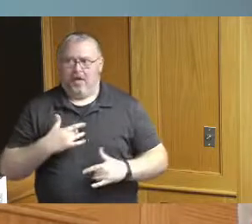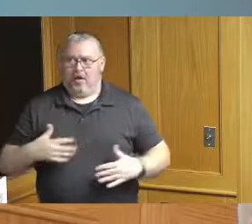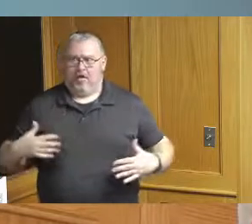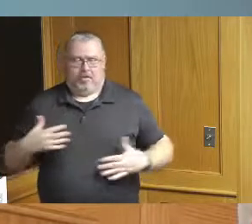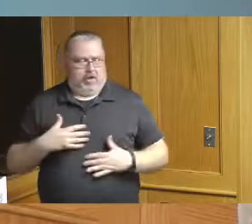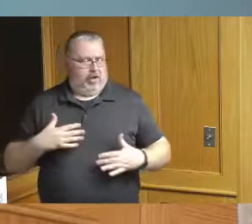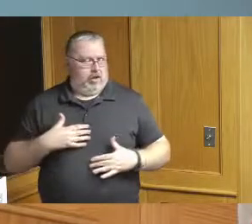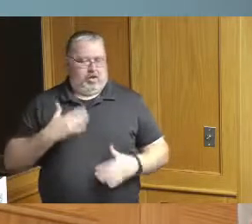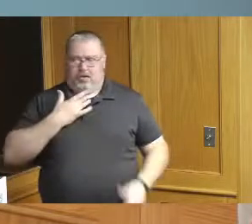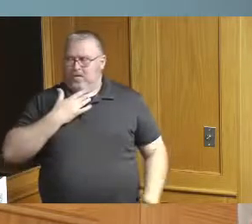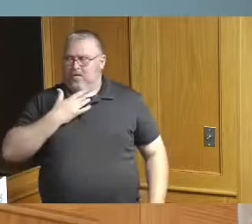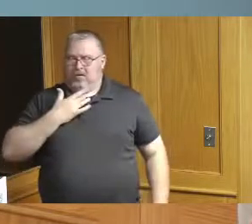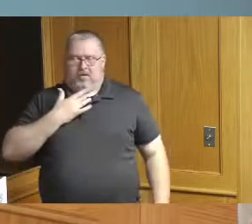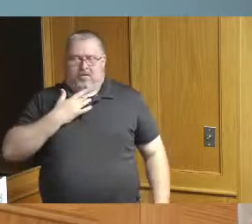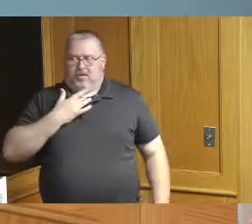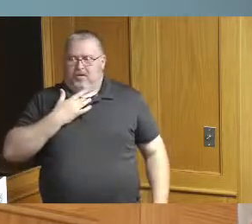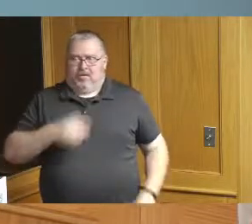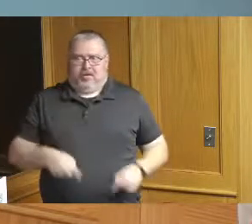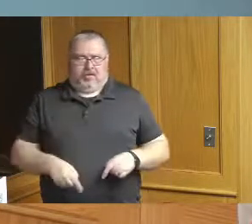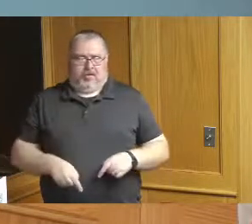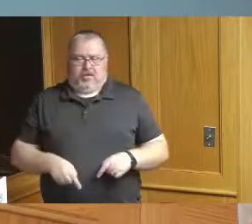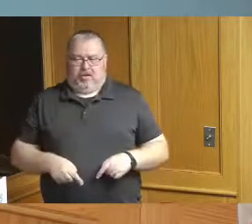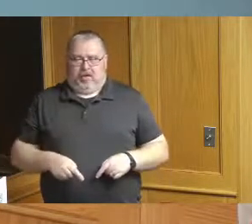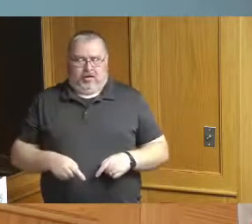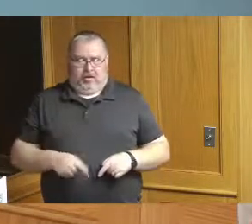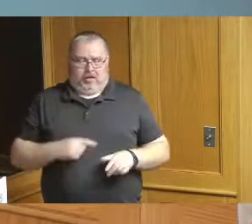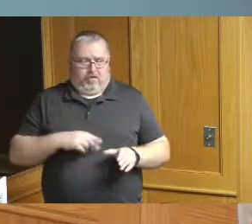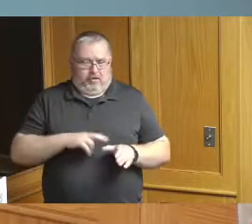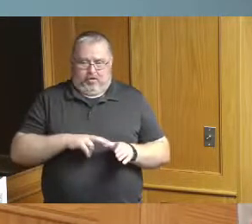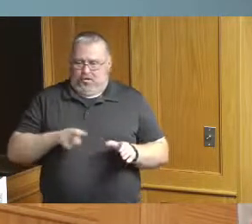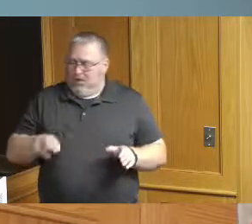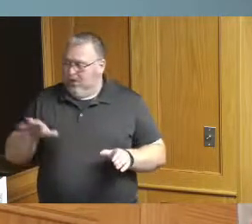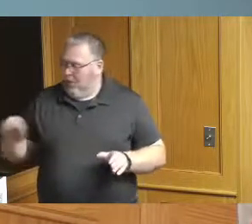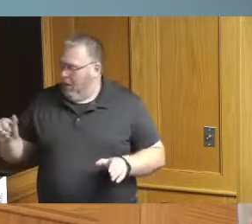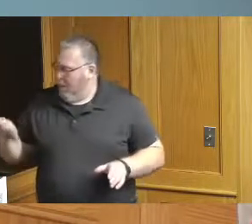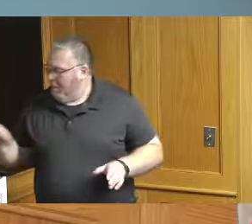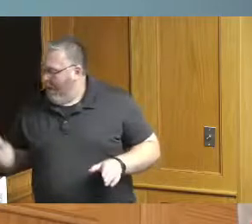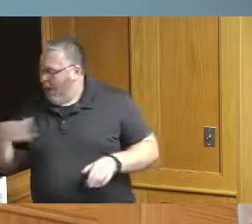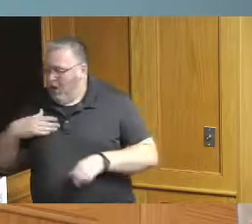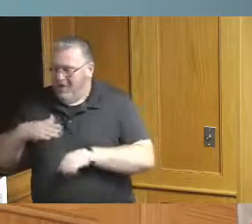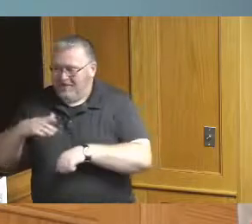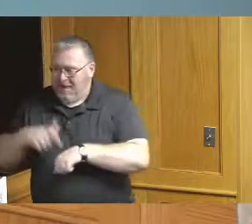um and being able to have to transfer be on time is bad enough to be they're just now